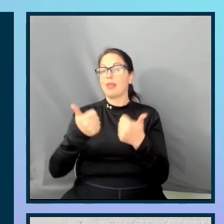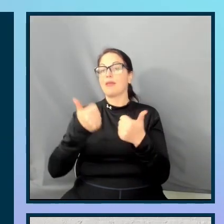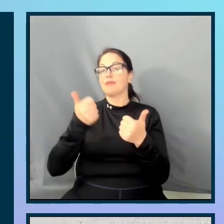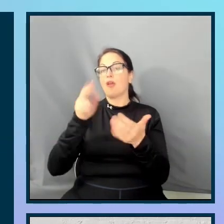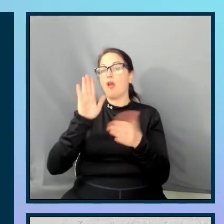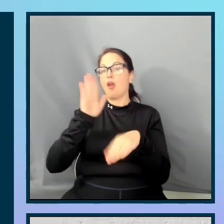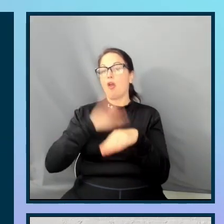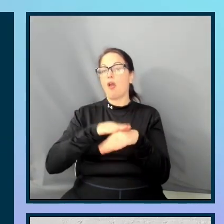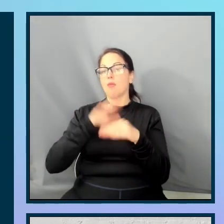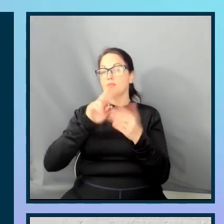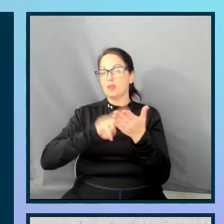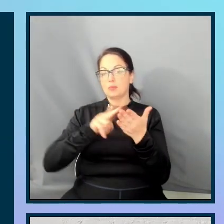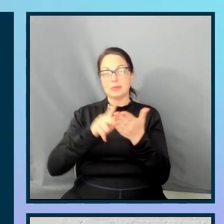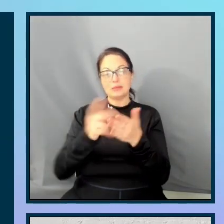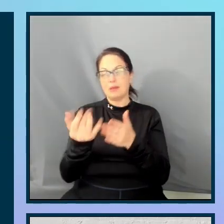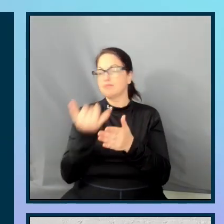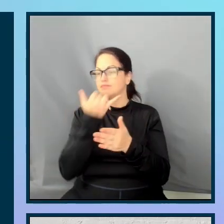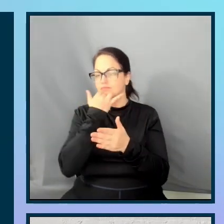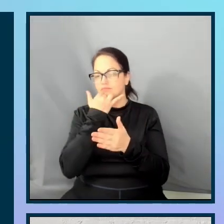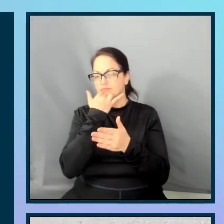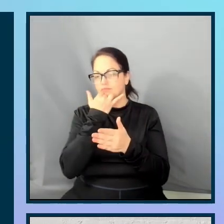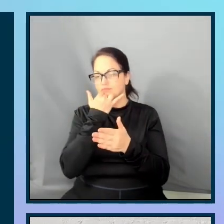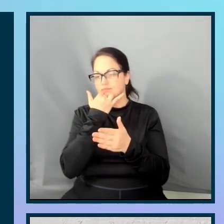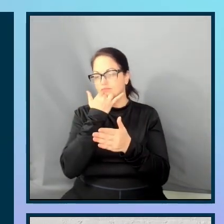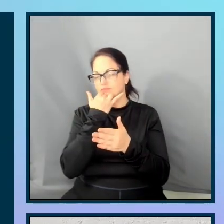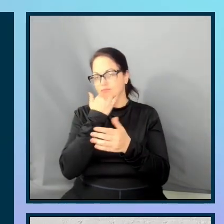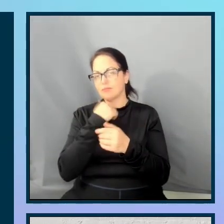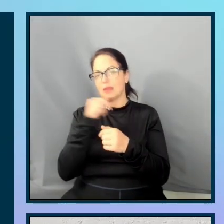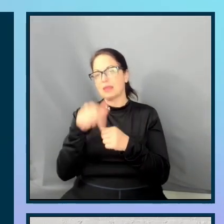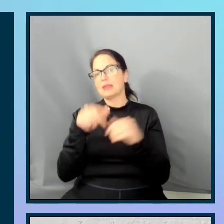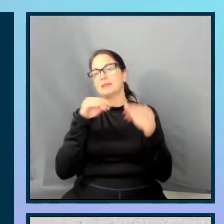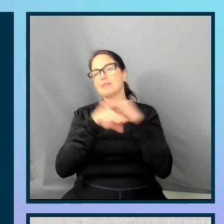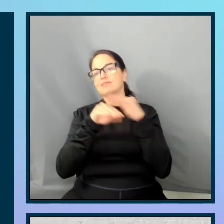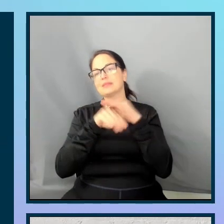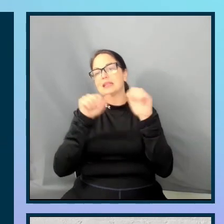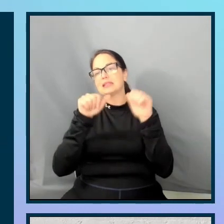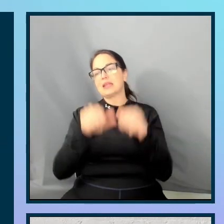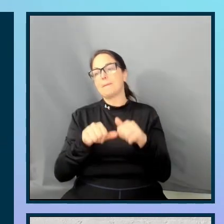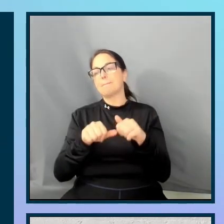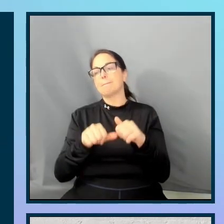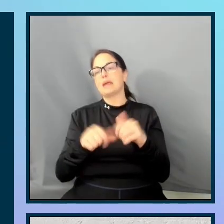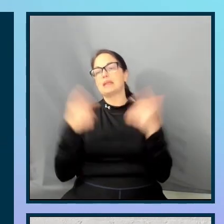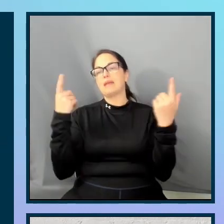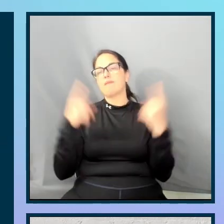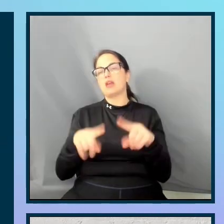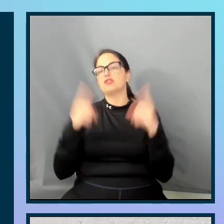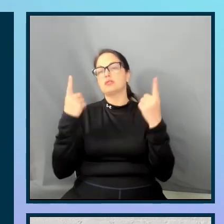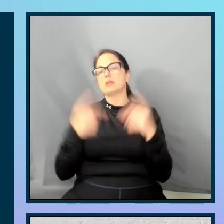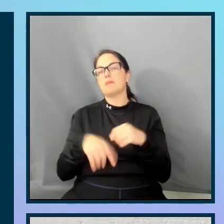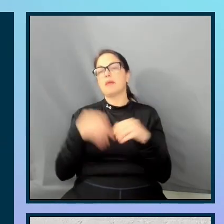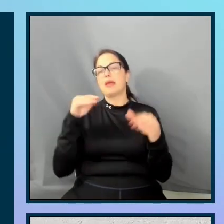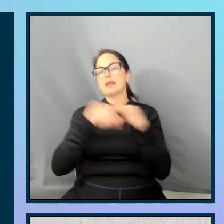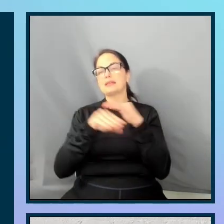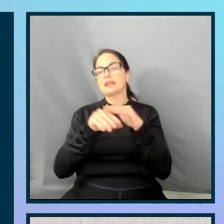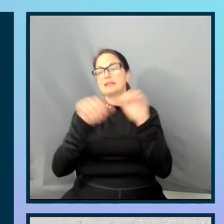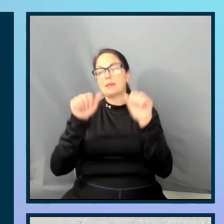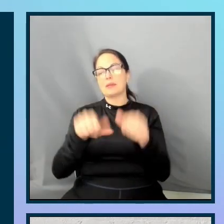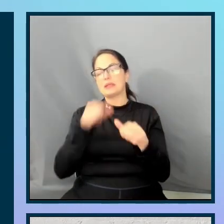And this is your first key takeaway about accessibility evangelism. Accessibility is intentional.